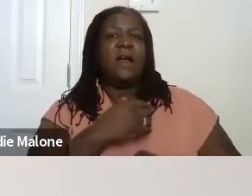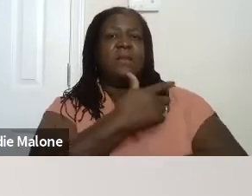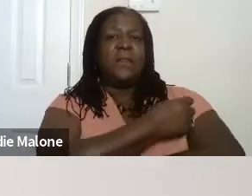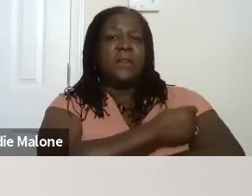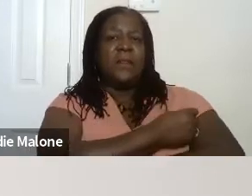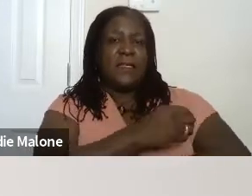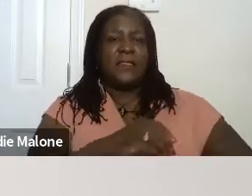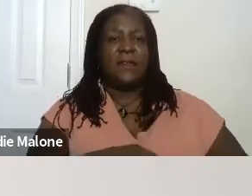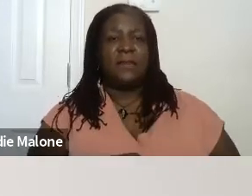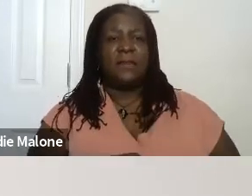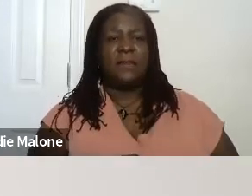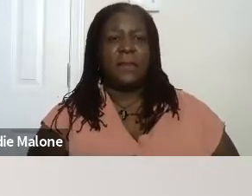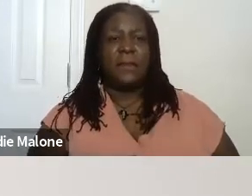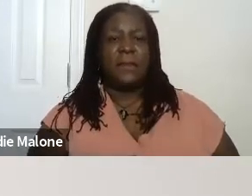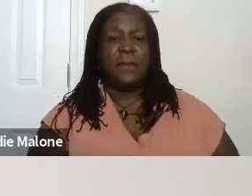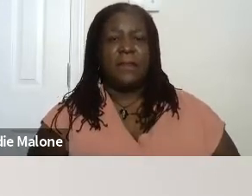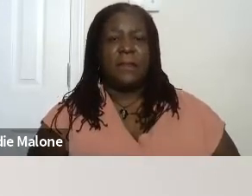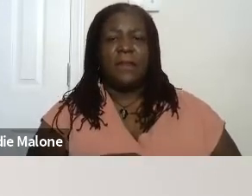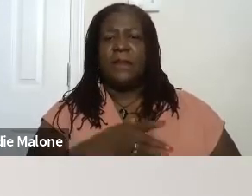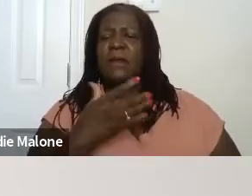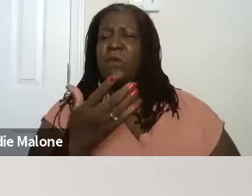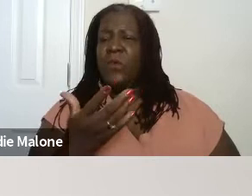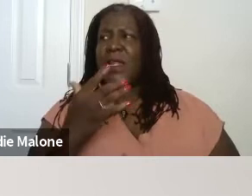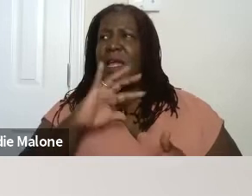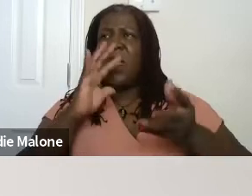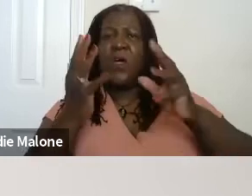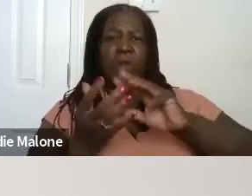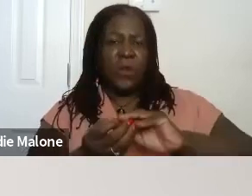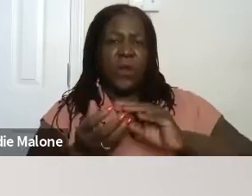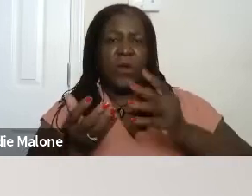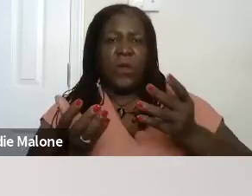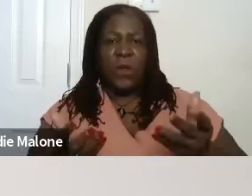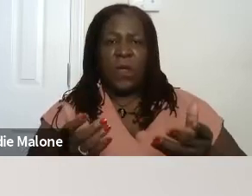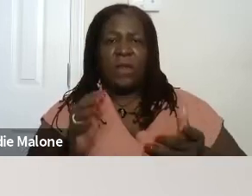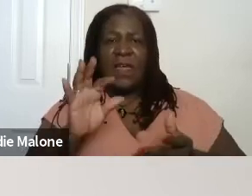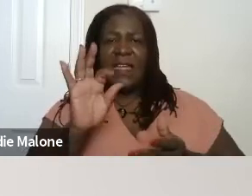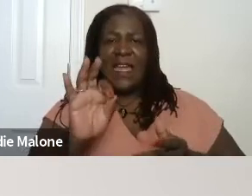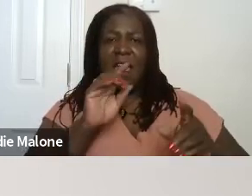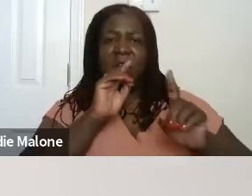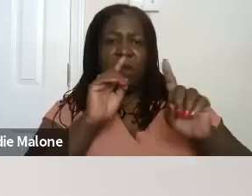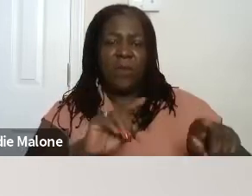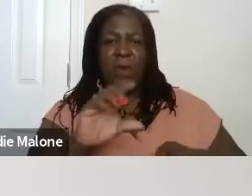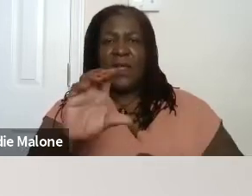And there have been a total, to date, as of last week, of nine reported cases in about